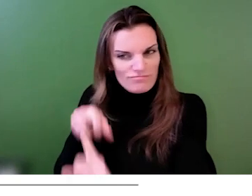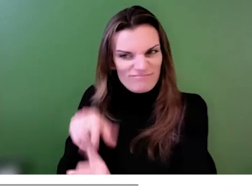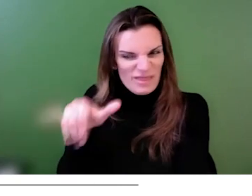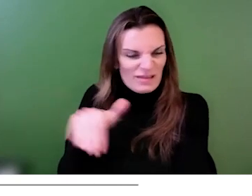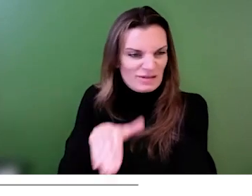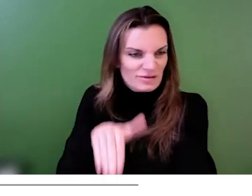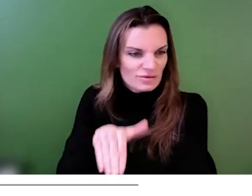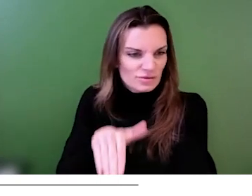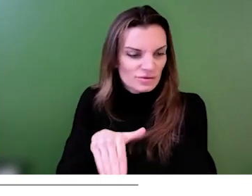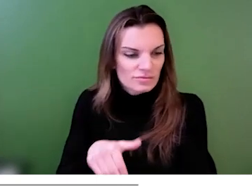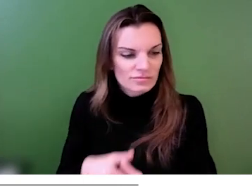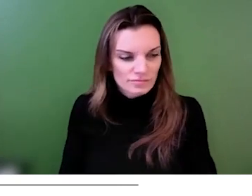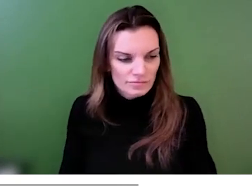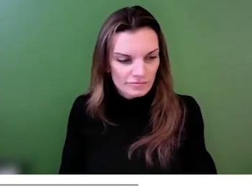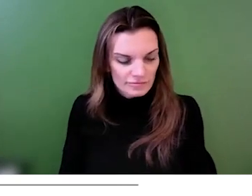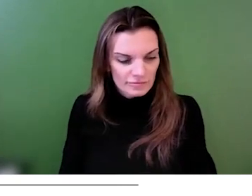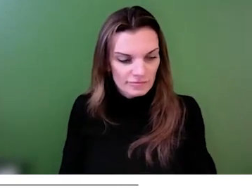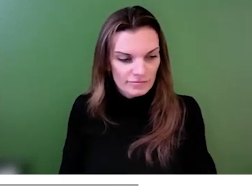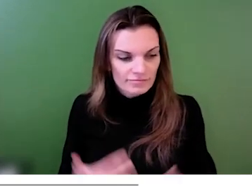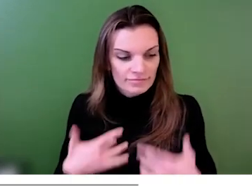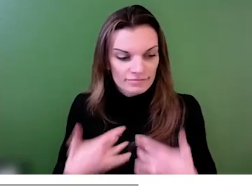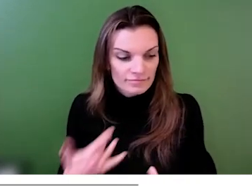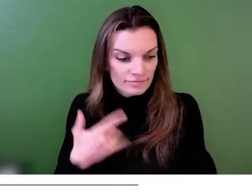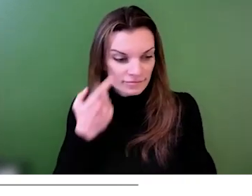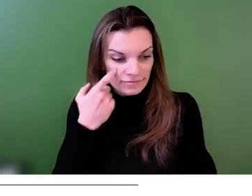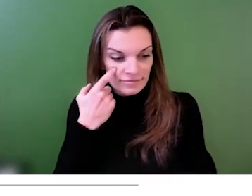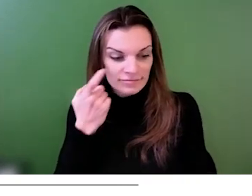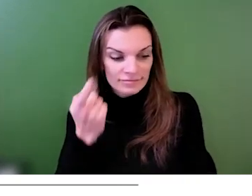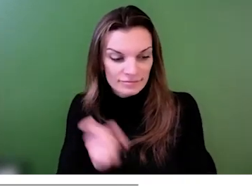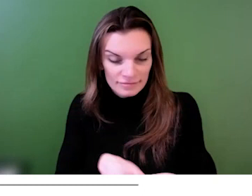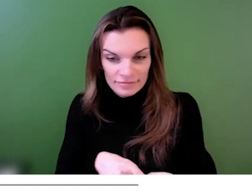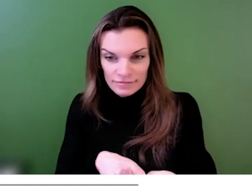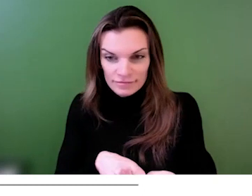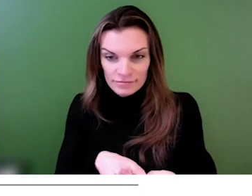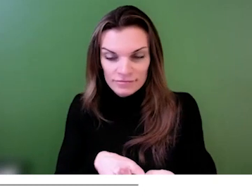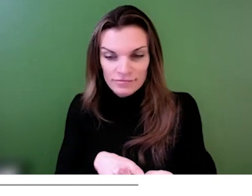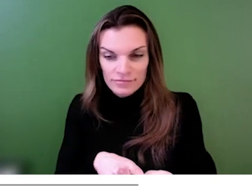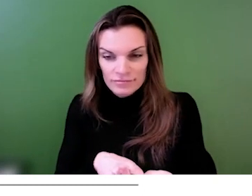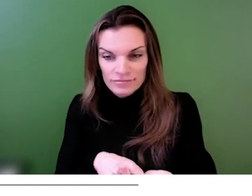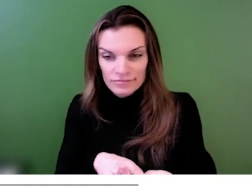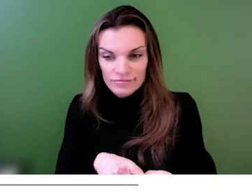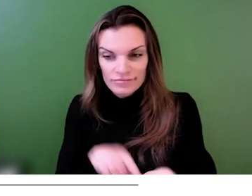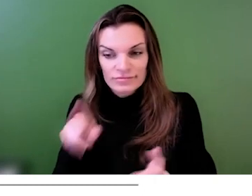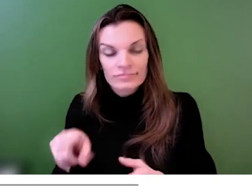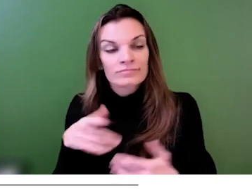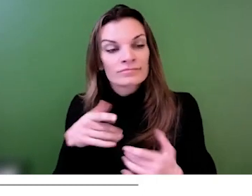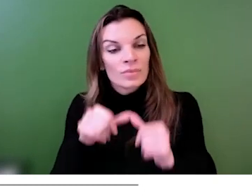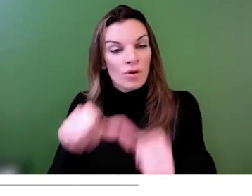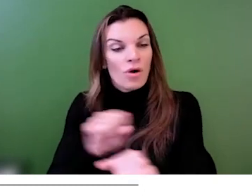what we have experienced a lot as a long COVID community is a lot of dismissal. And that has